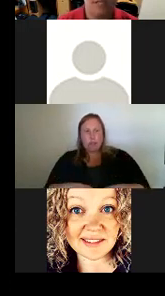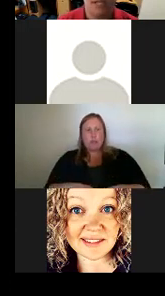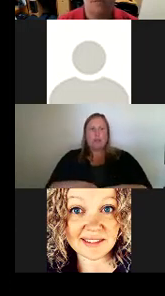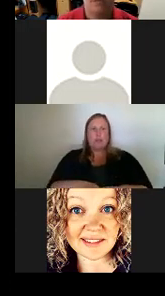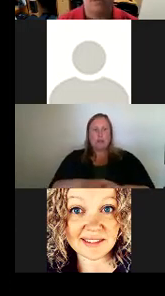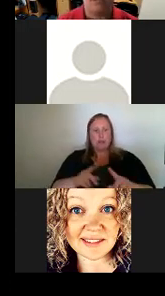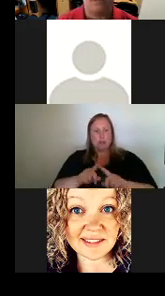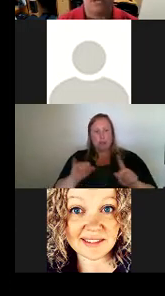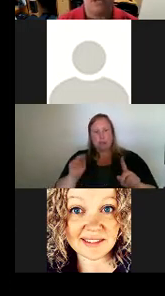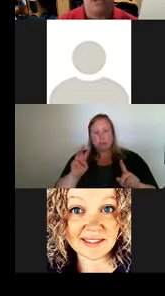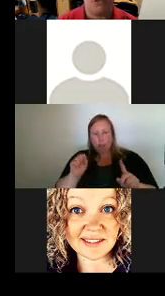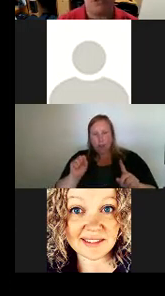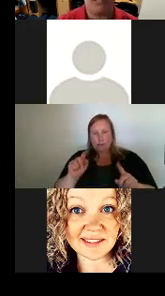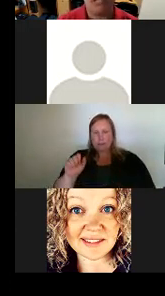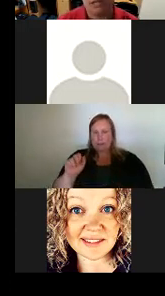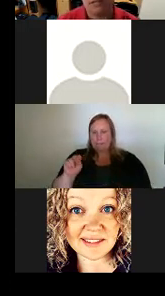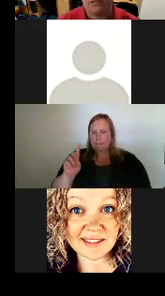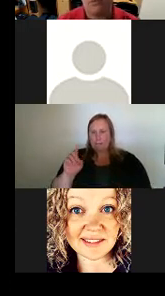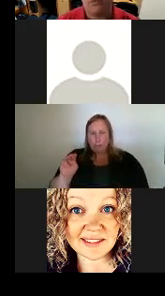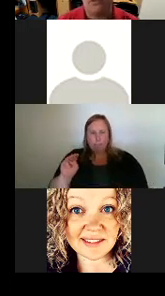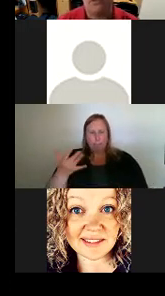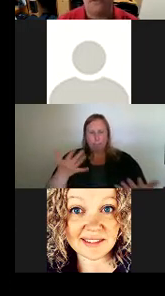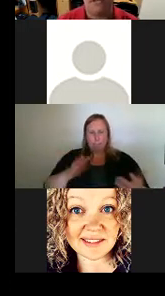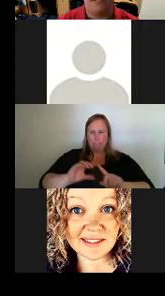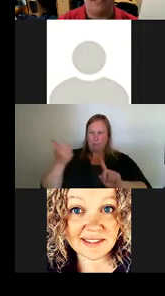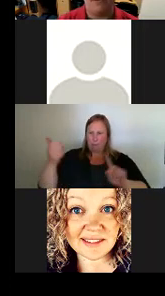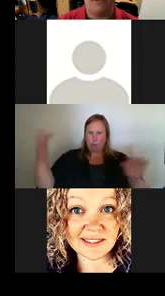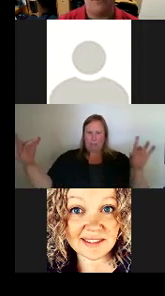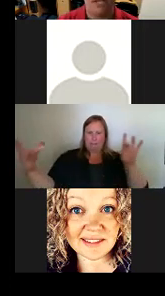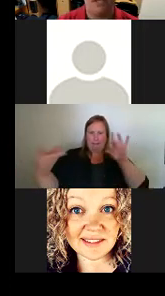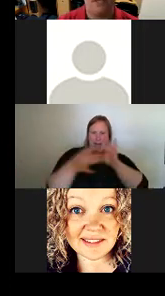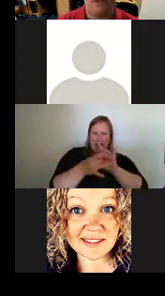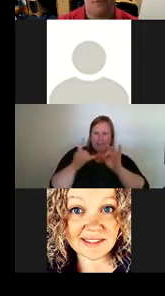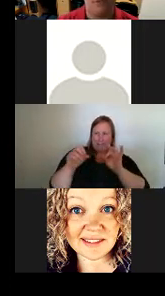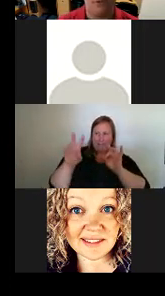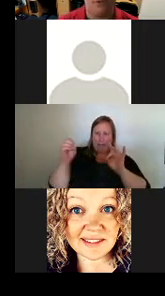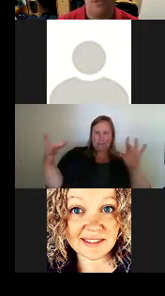AND THERE ARE OTHER OPTIONS TO CONNECT TO OTHER DEVICES.